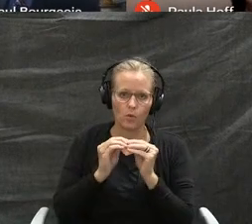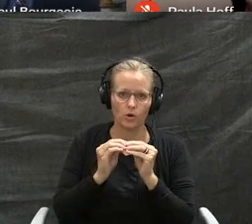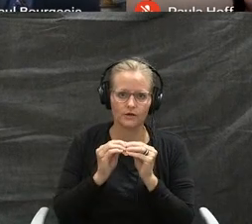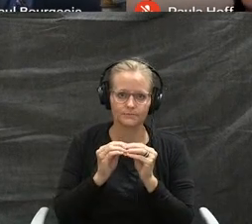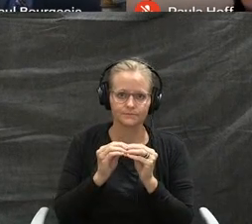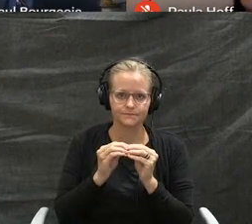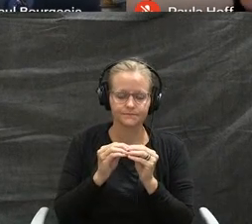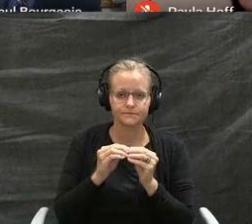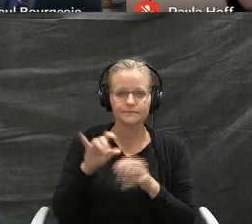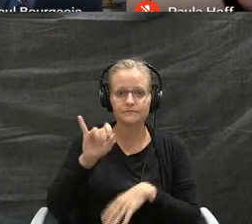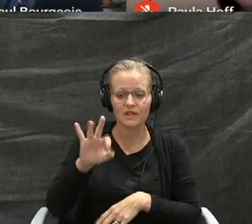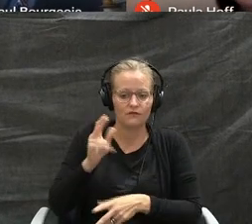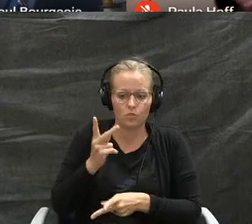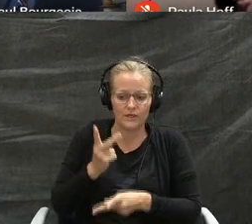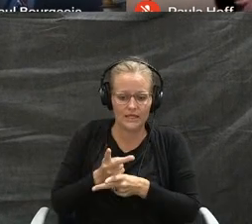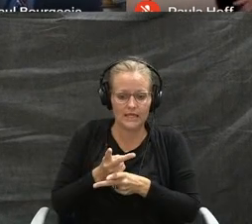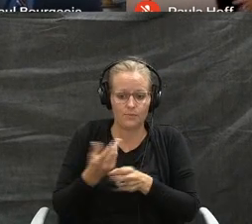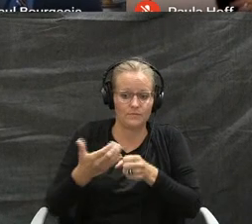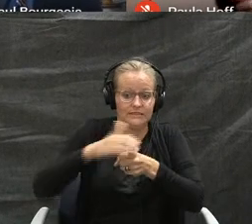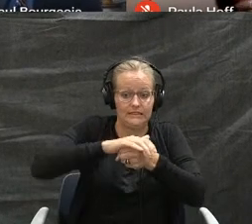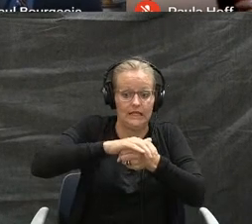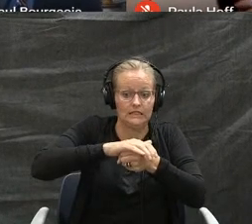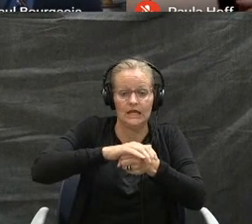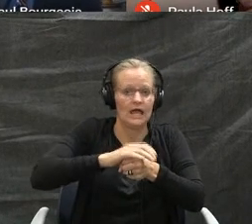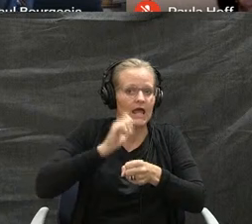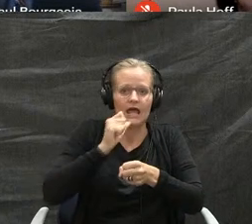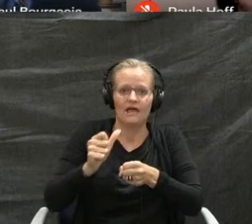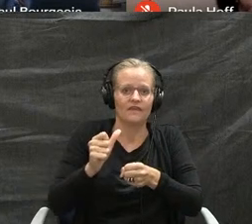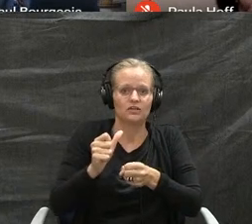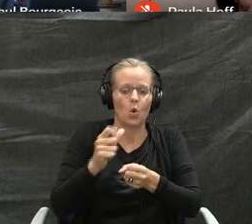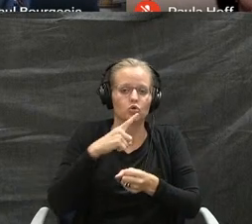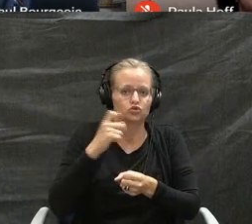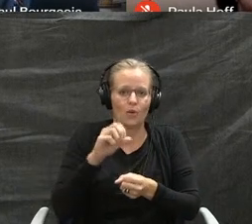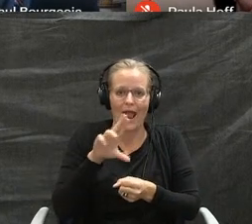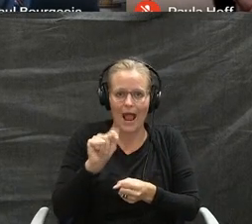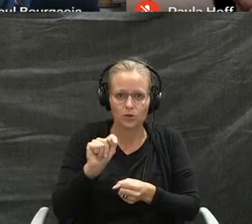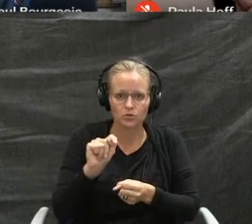If we keep them sealed, they don't wear out. Hopefully if this COVID-19 gets comes to